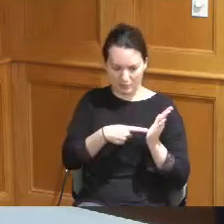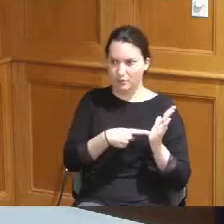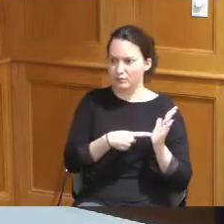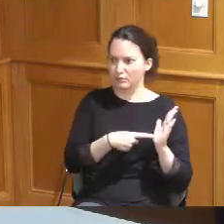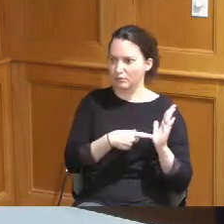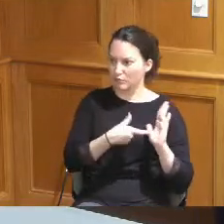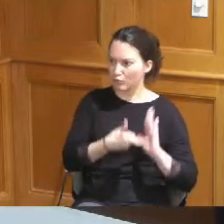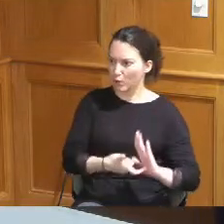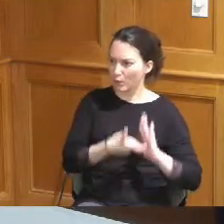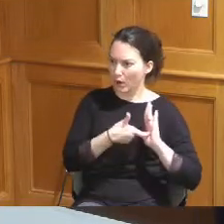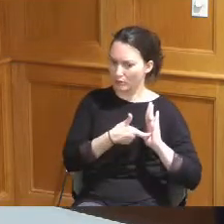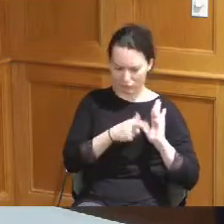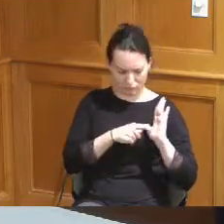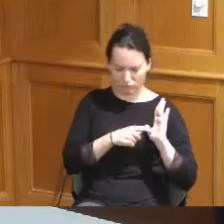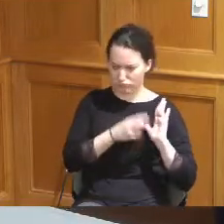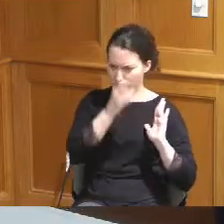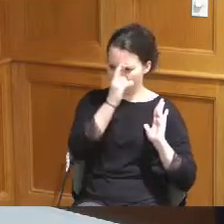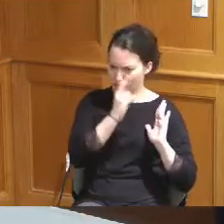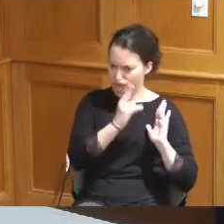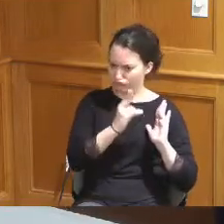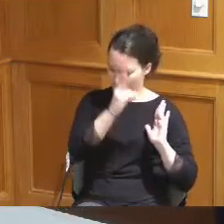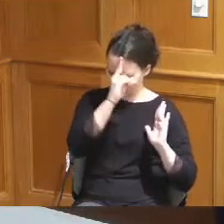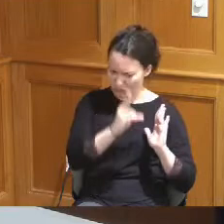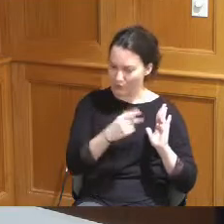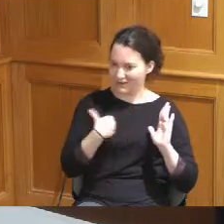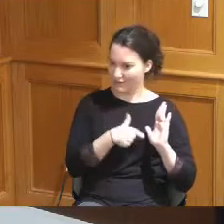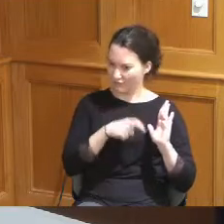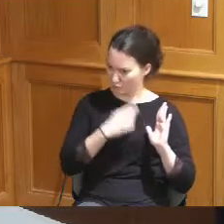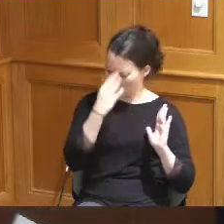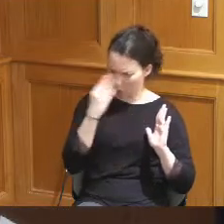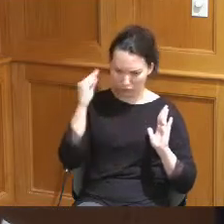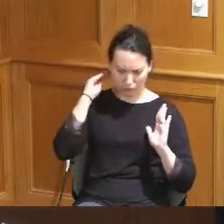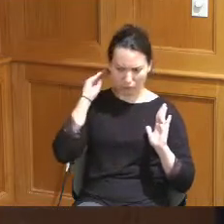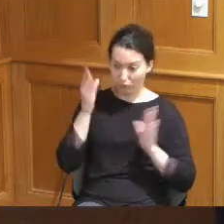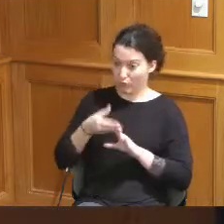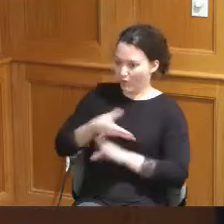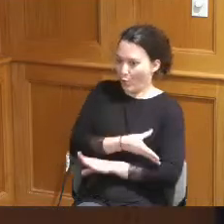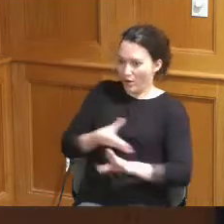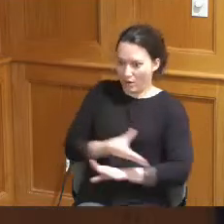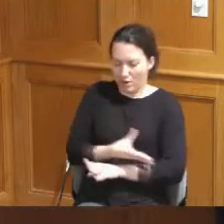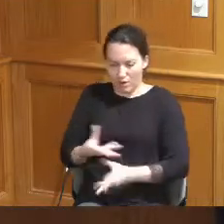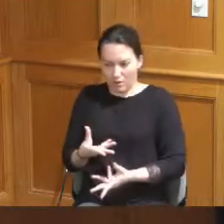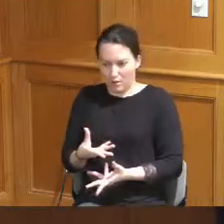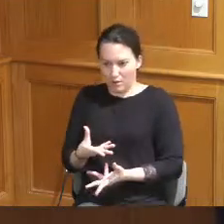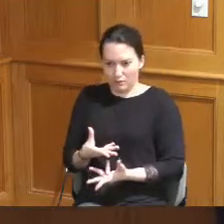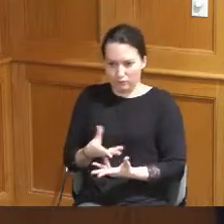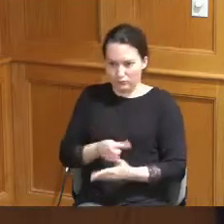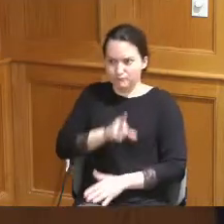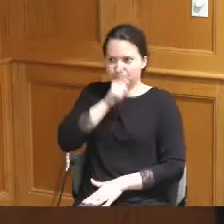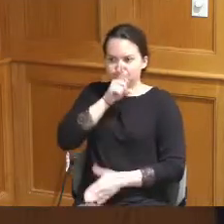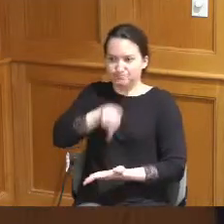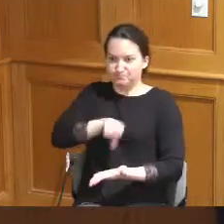it needs to be honored or these we need to know about it but this has been signed Hamilton County